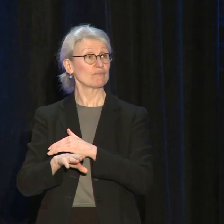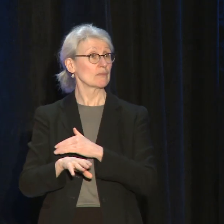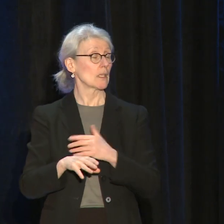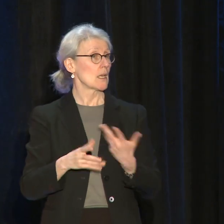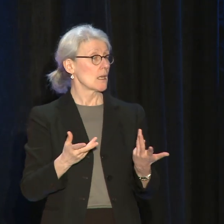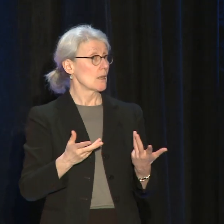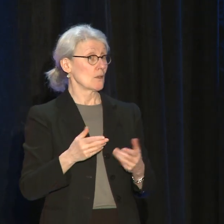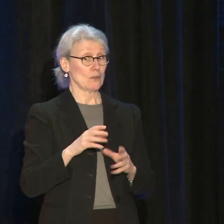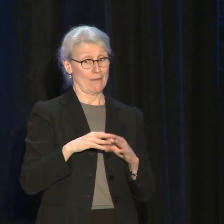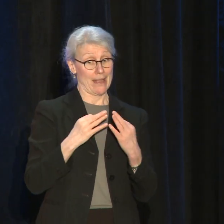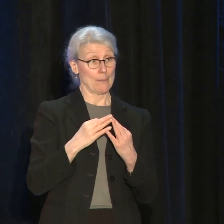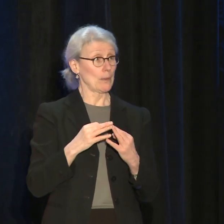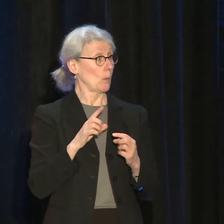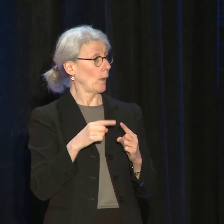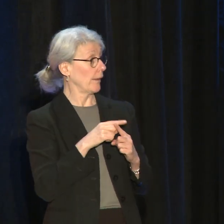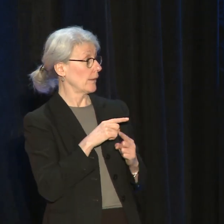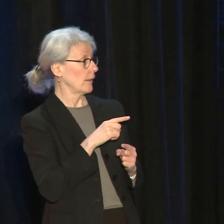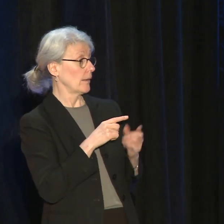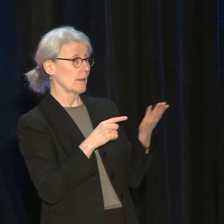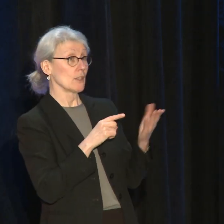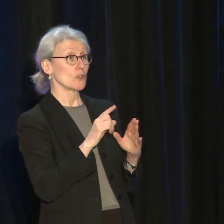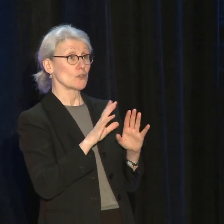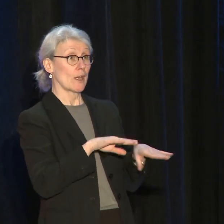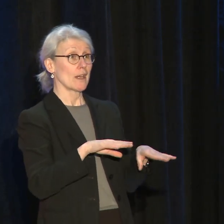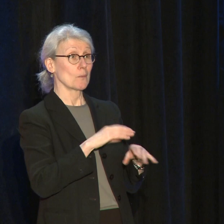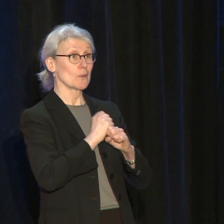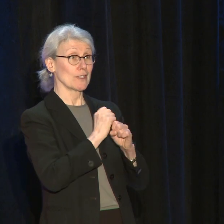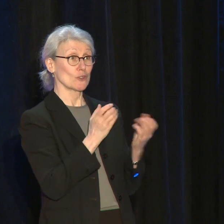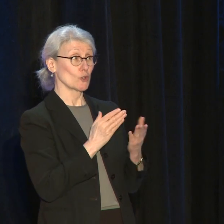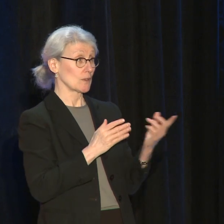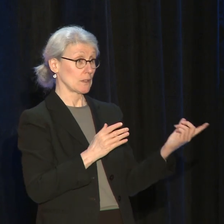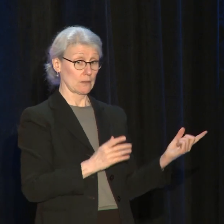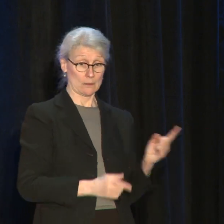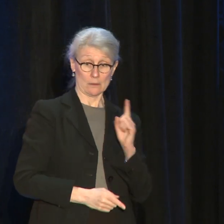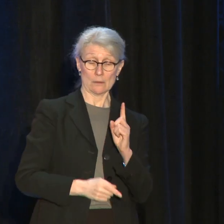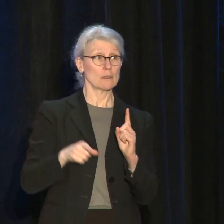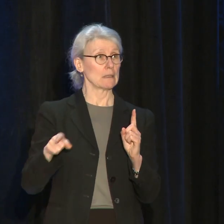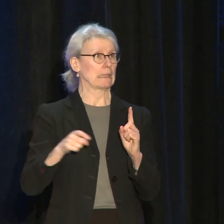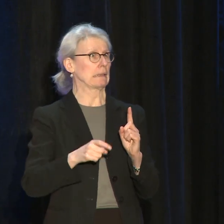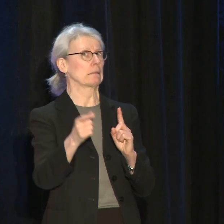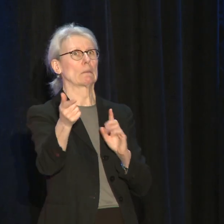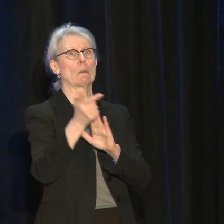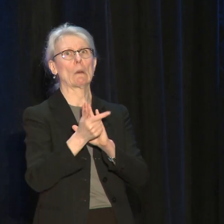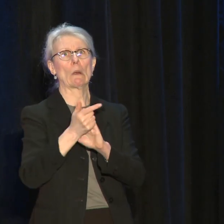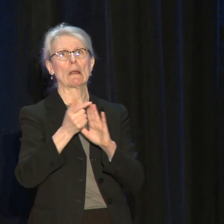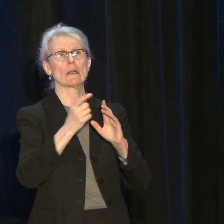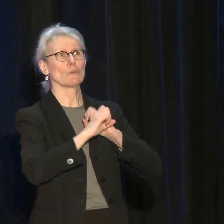from the very moment of the beginning of an investigation, and those are just some examples of